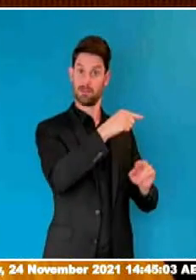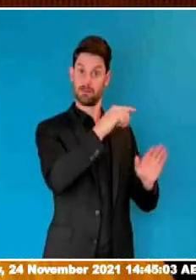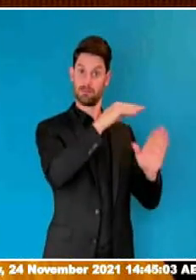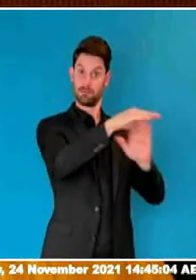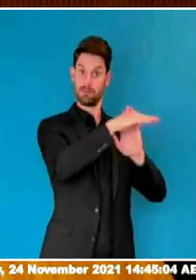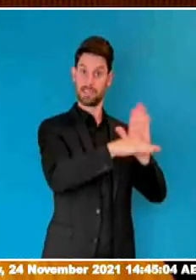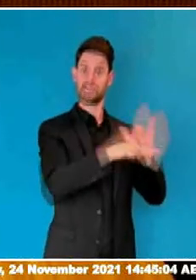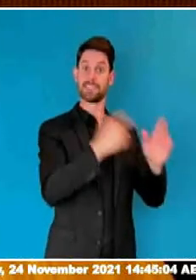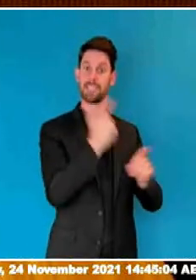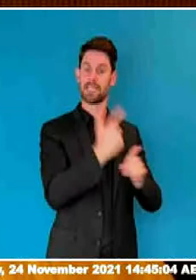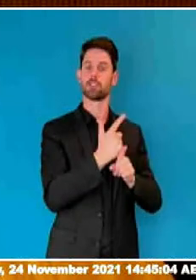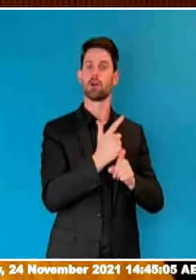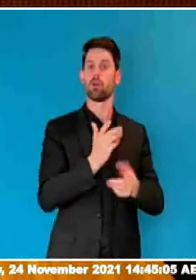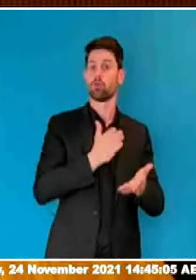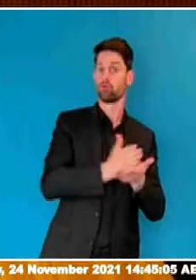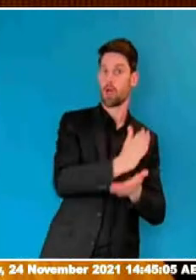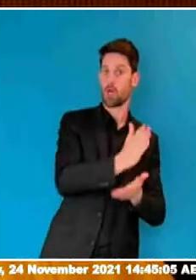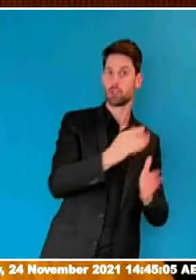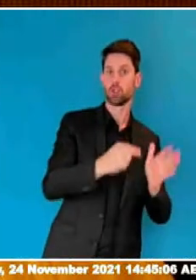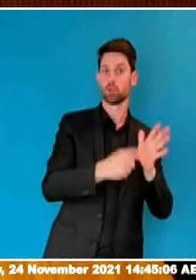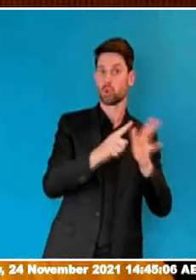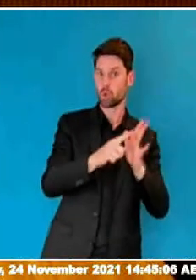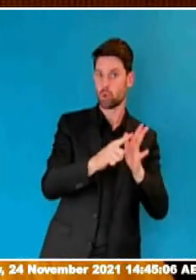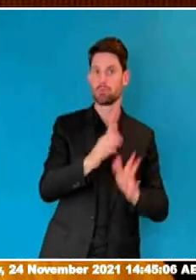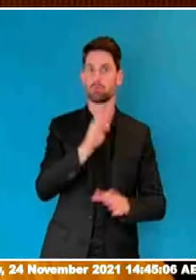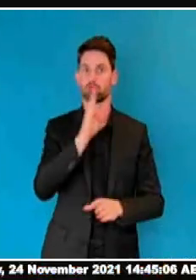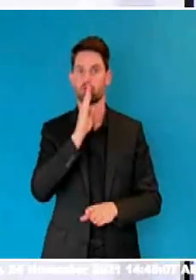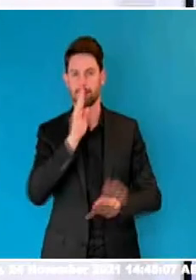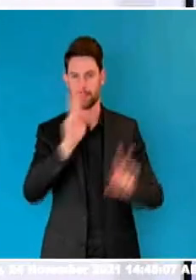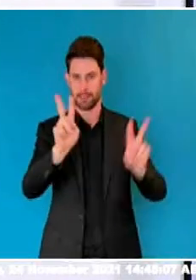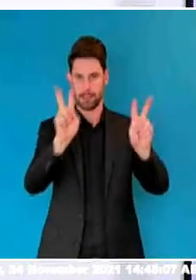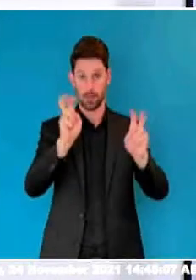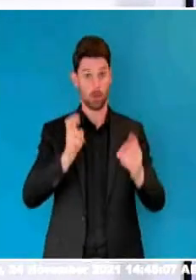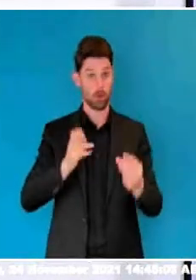And one of the issues that has arisen throughout the course of this hearing and in